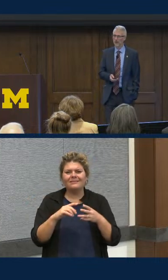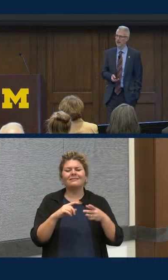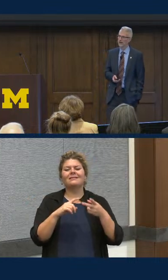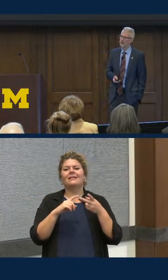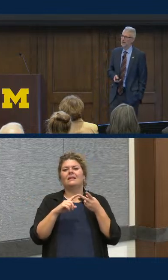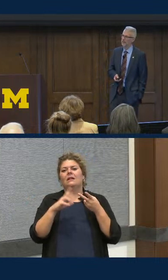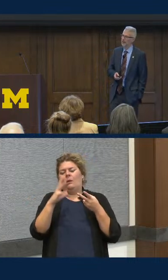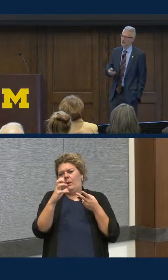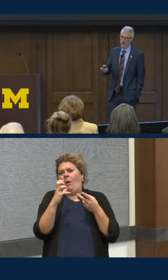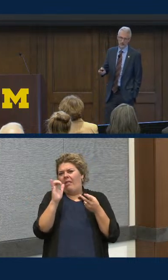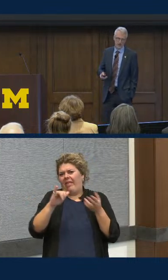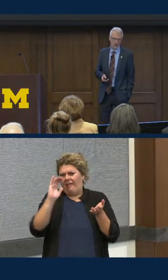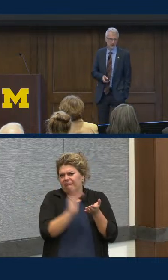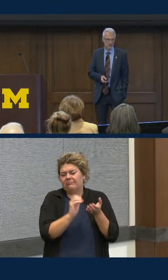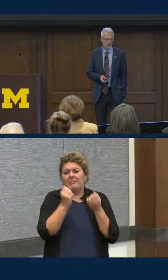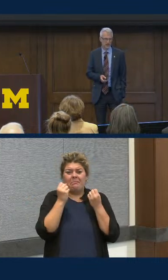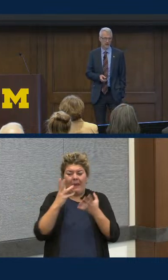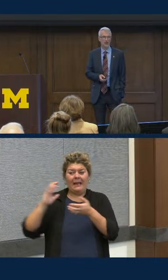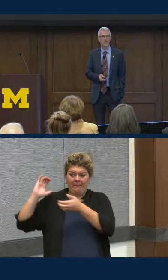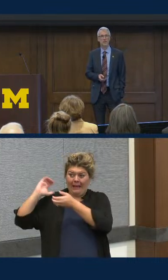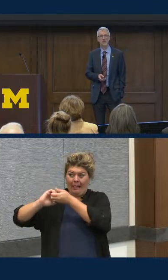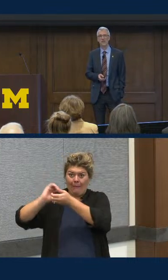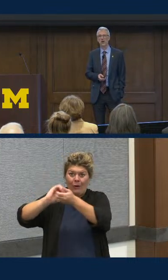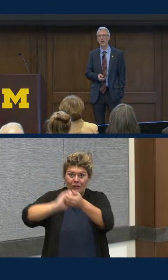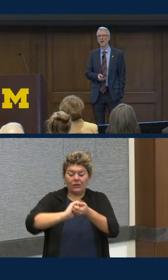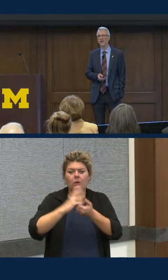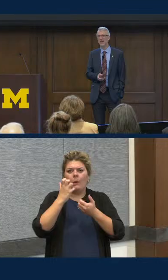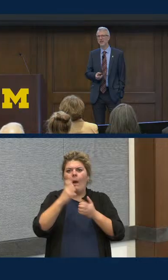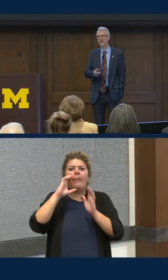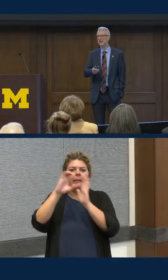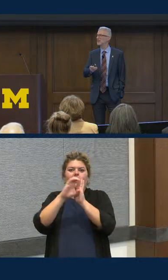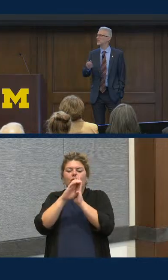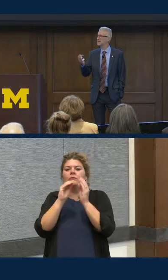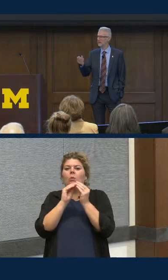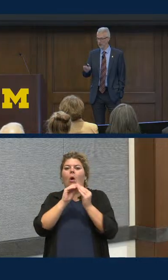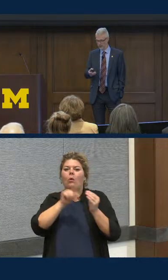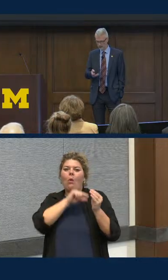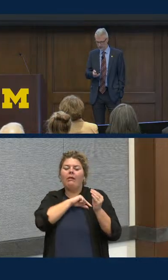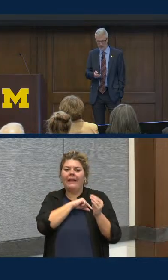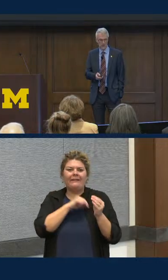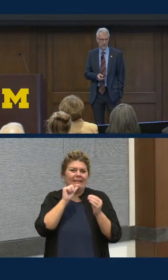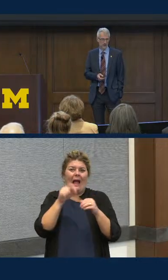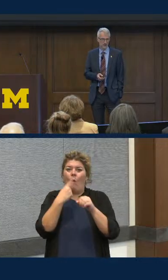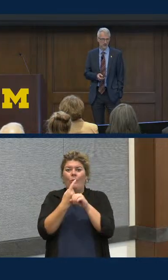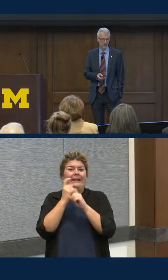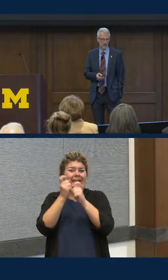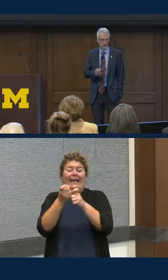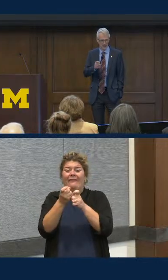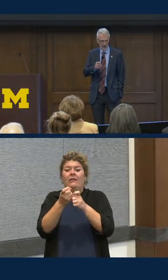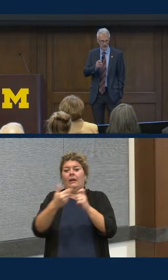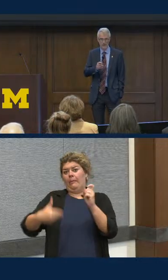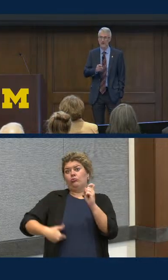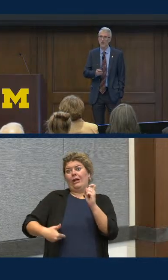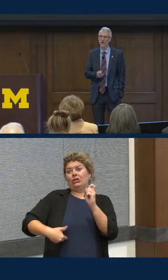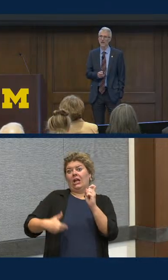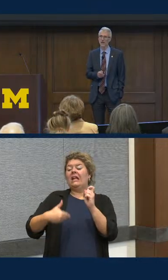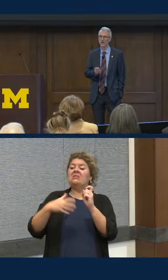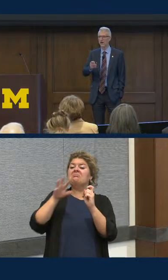call it. We are trying to make